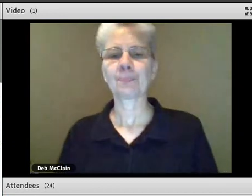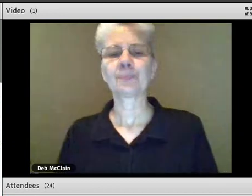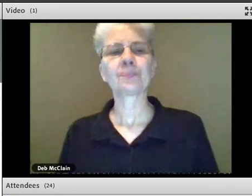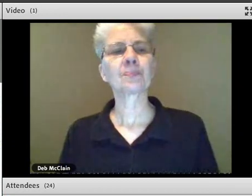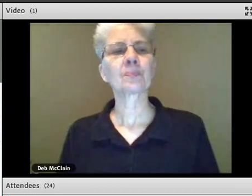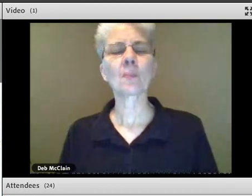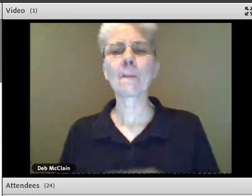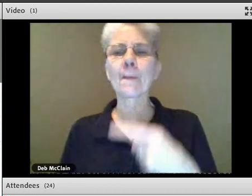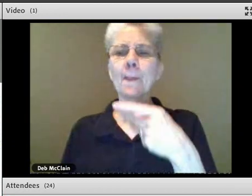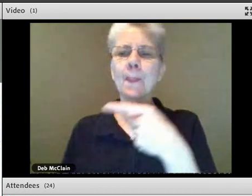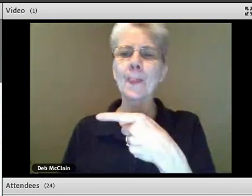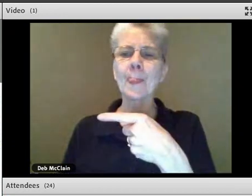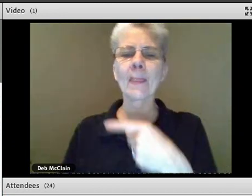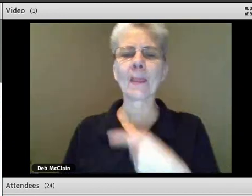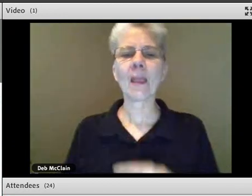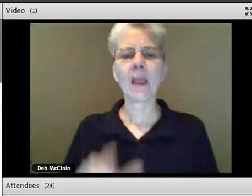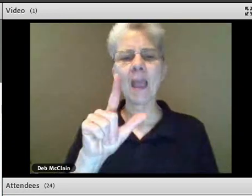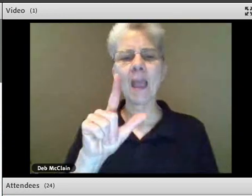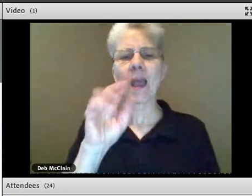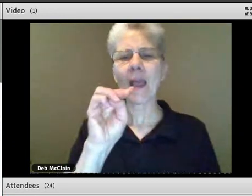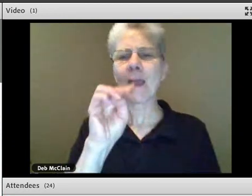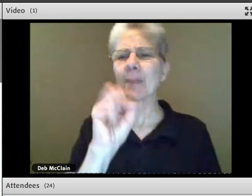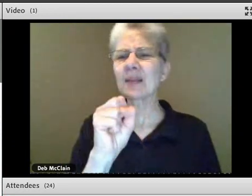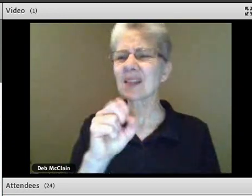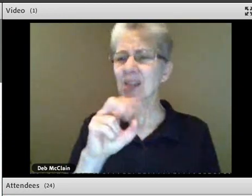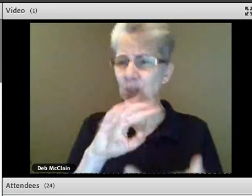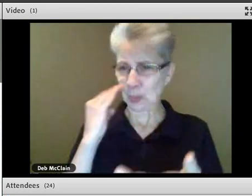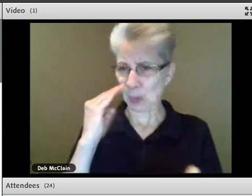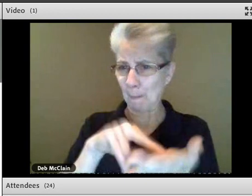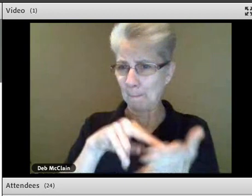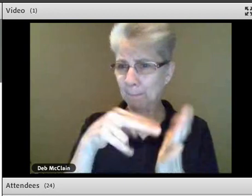So what is an LMS? Does anyone know what an LMS is, or do you use one?